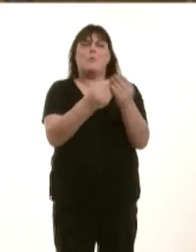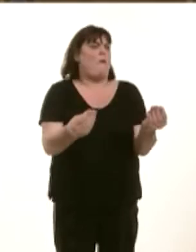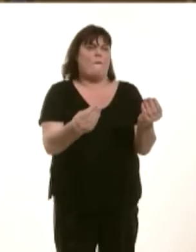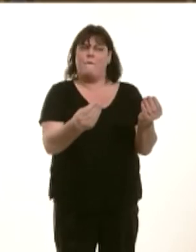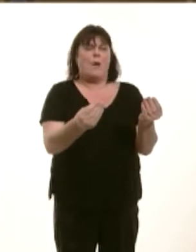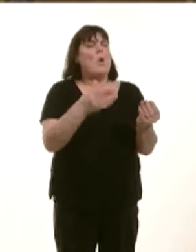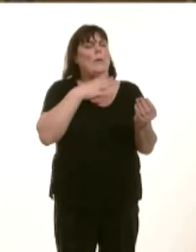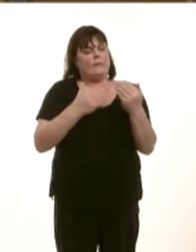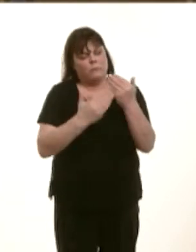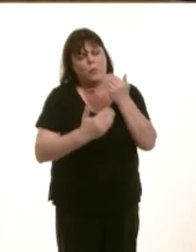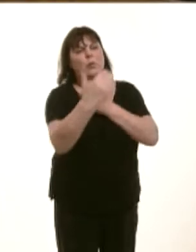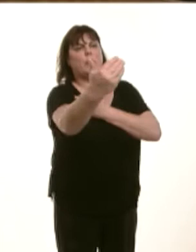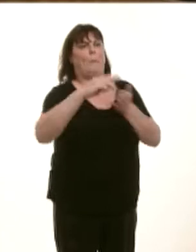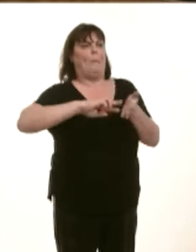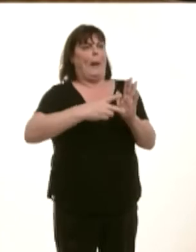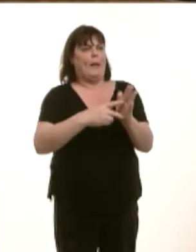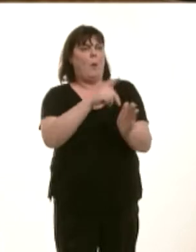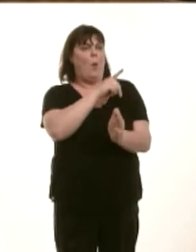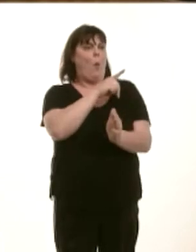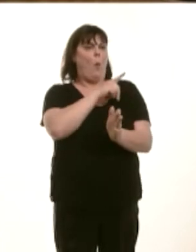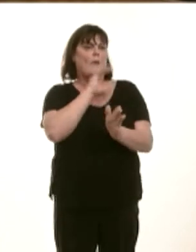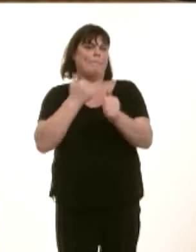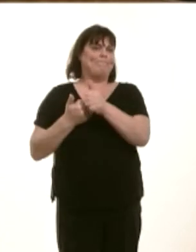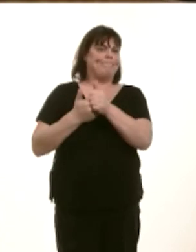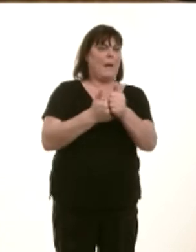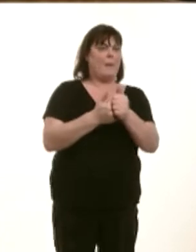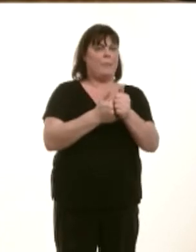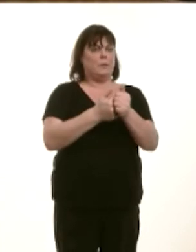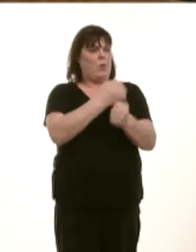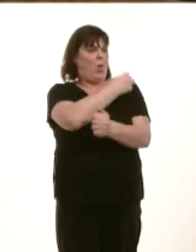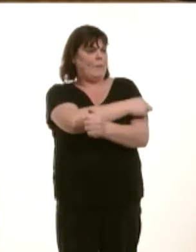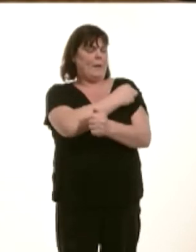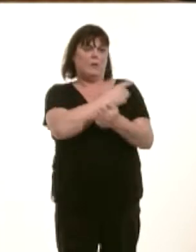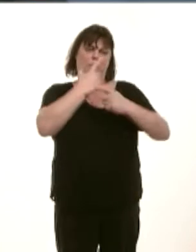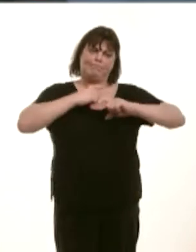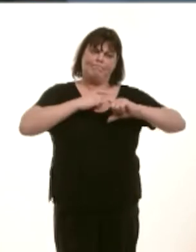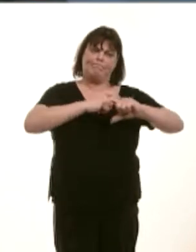plan to address the resilience of the service to meet the demand spikes. Now, Tina Donnelly,